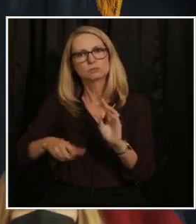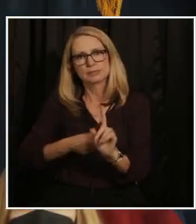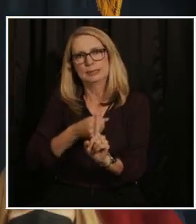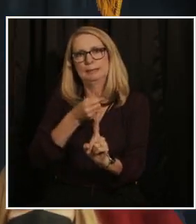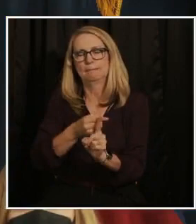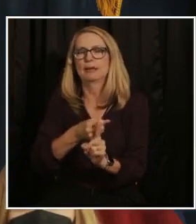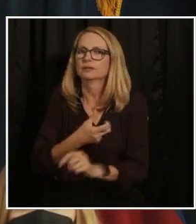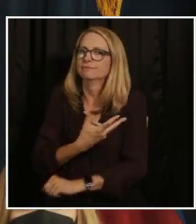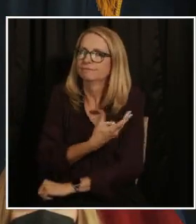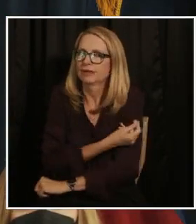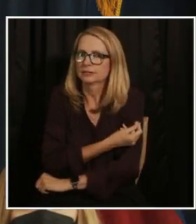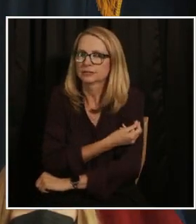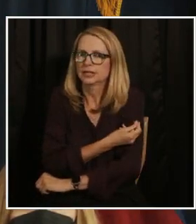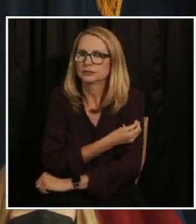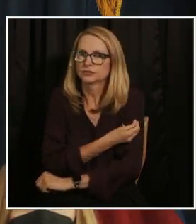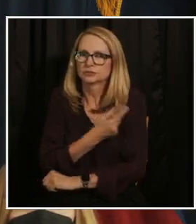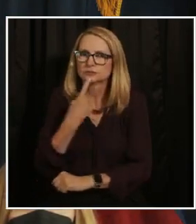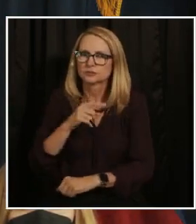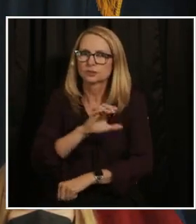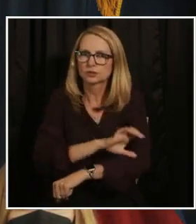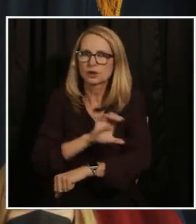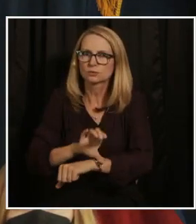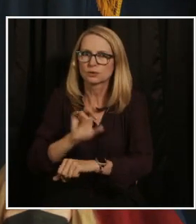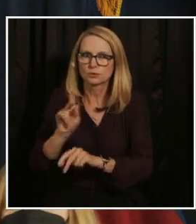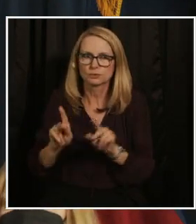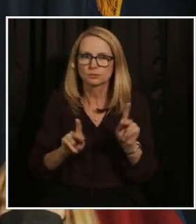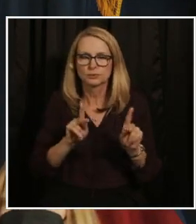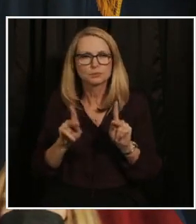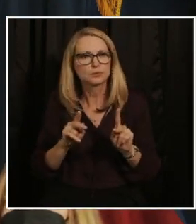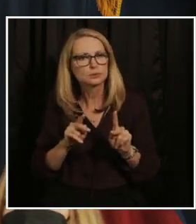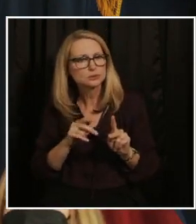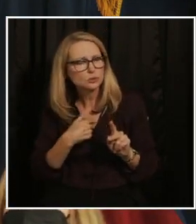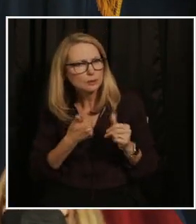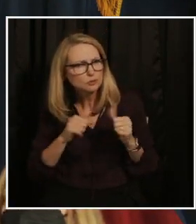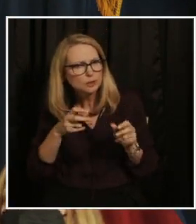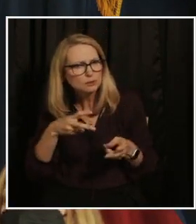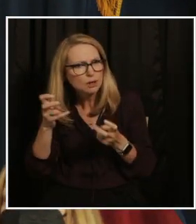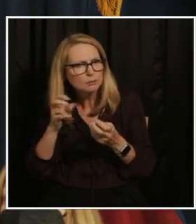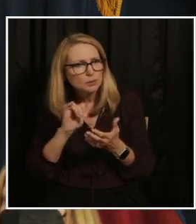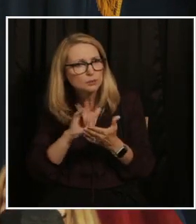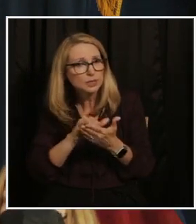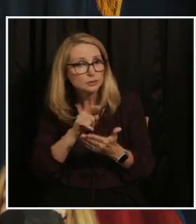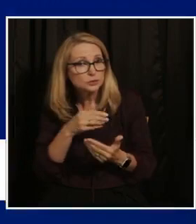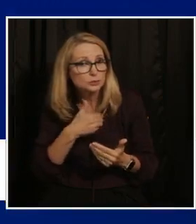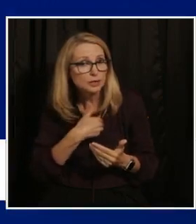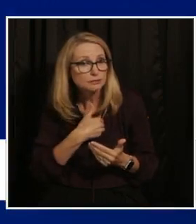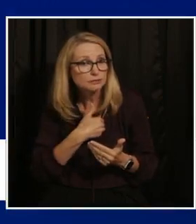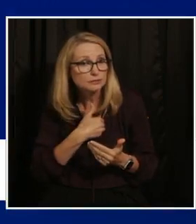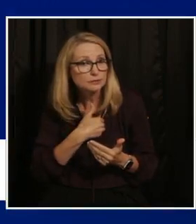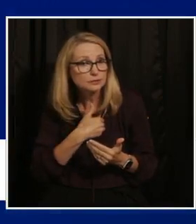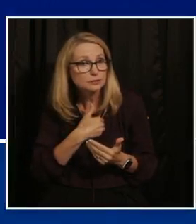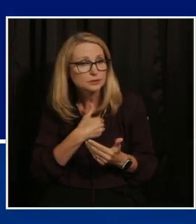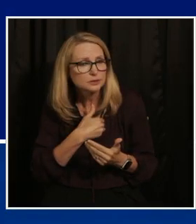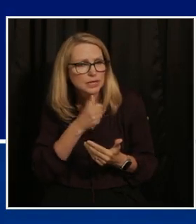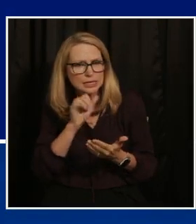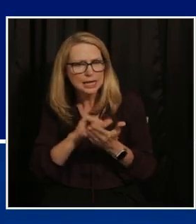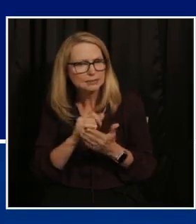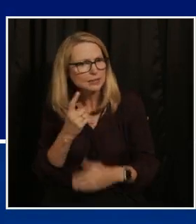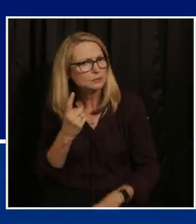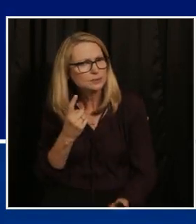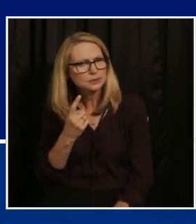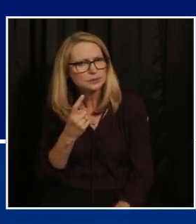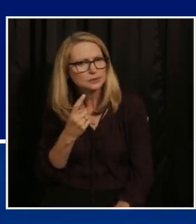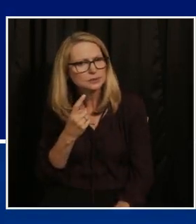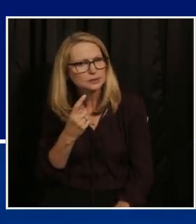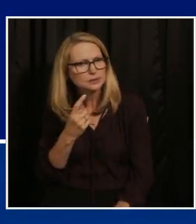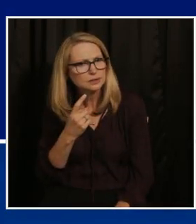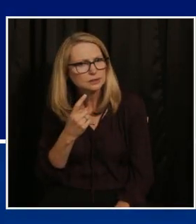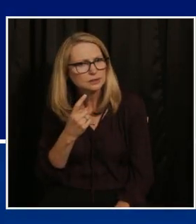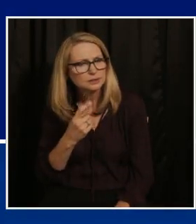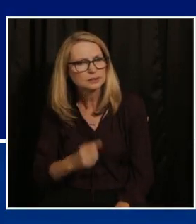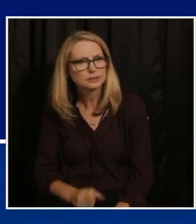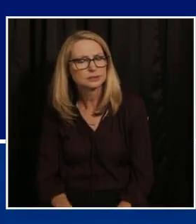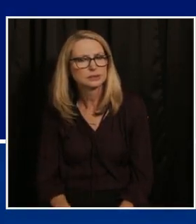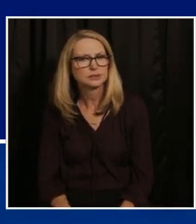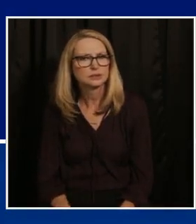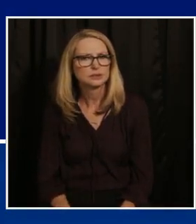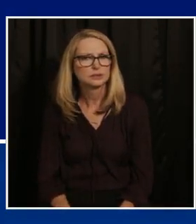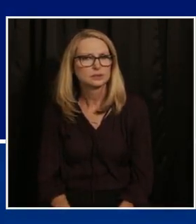our state and we're trying to load that could we get some help over there not that one